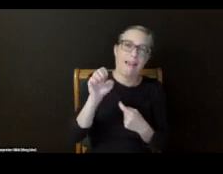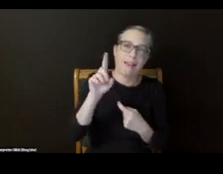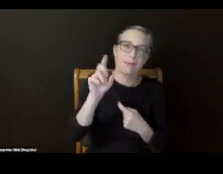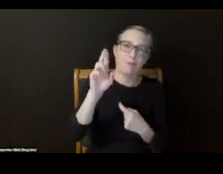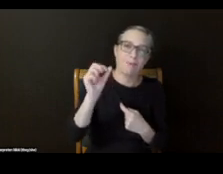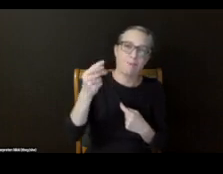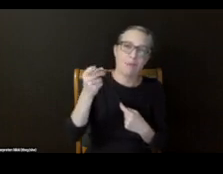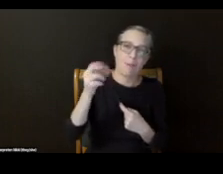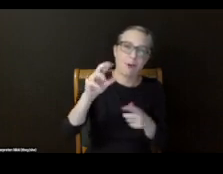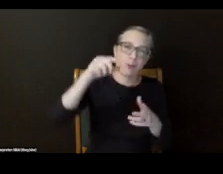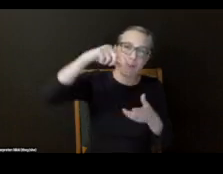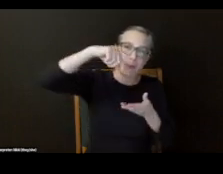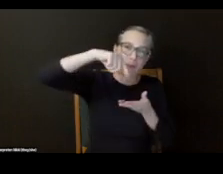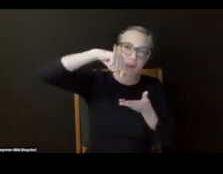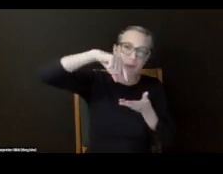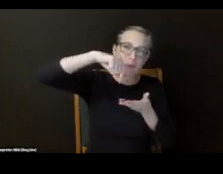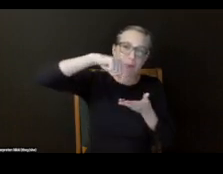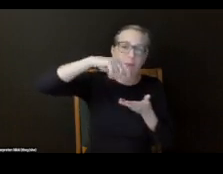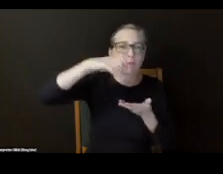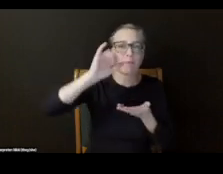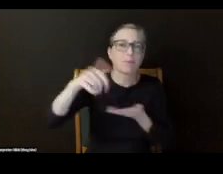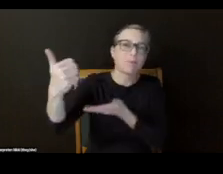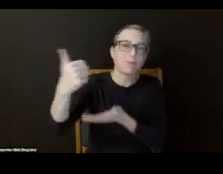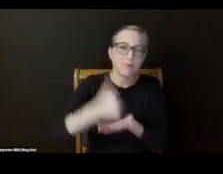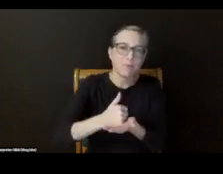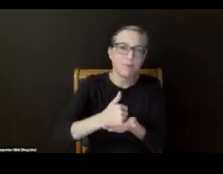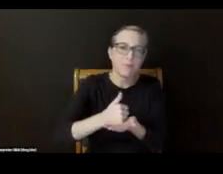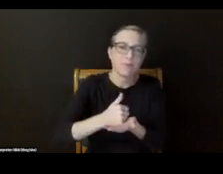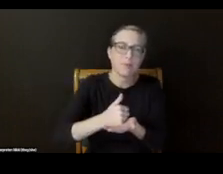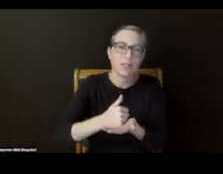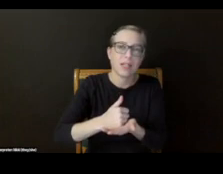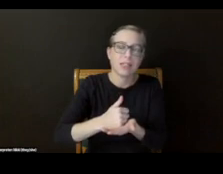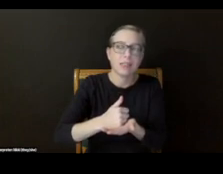made hearing for Mina a little bit easier.